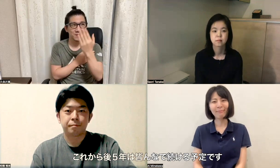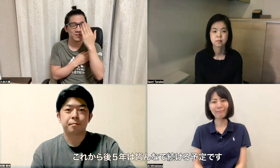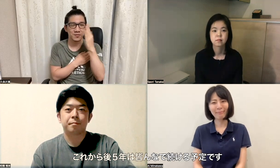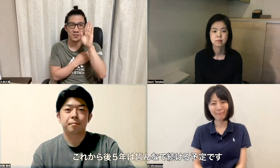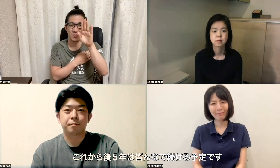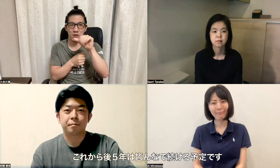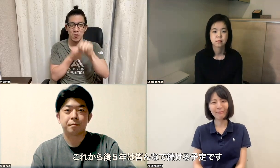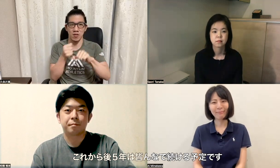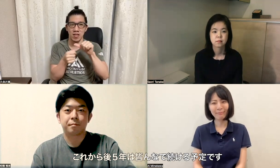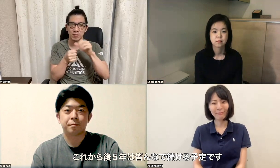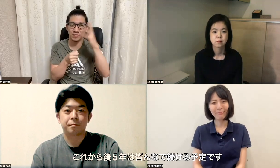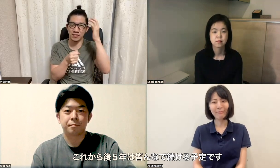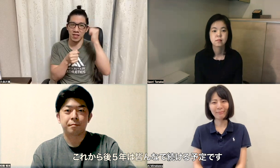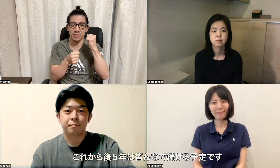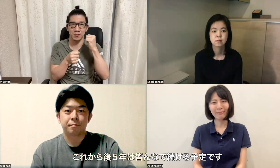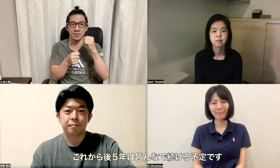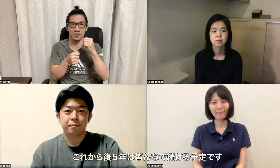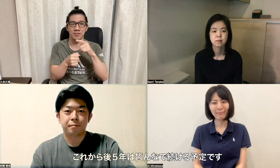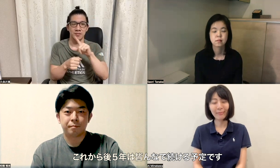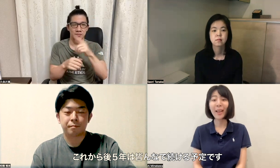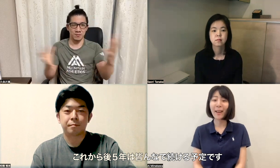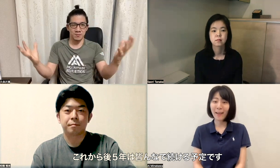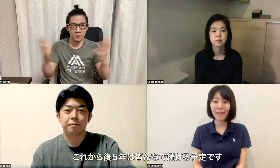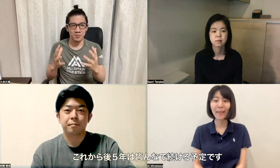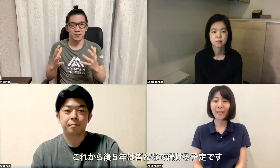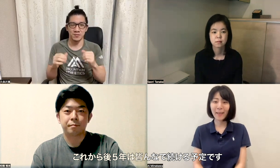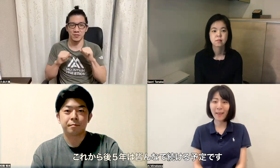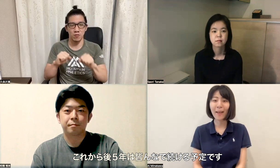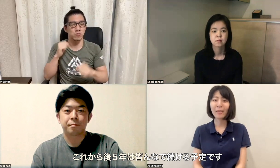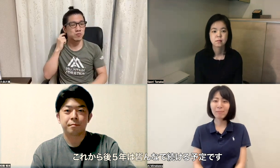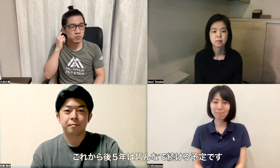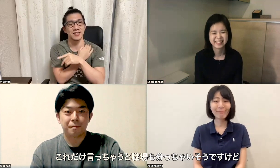We plan to continue working together for the next five years.